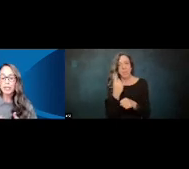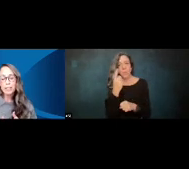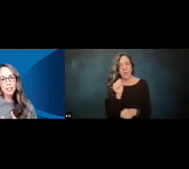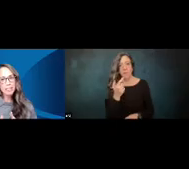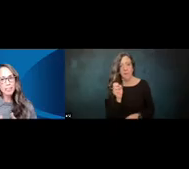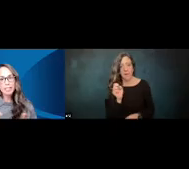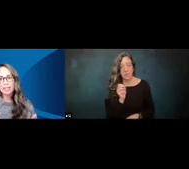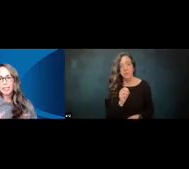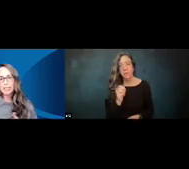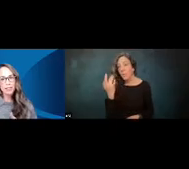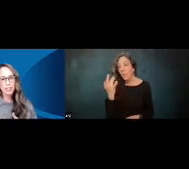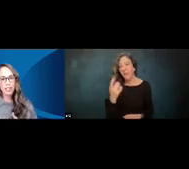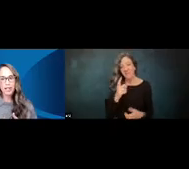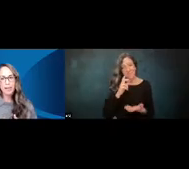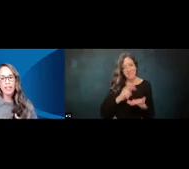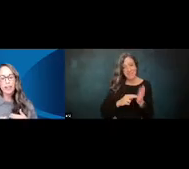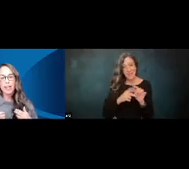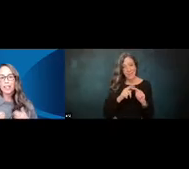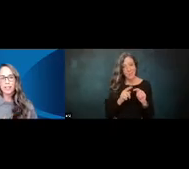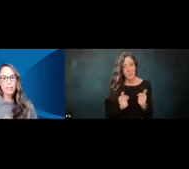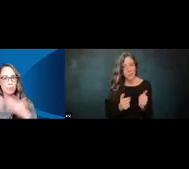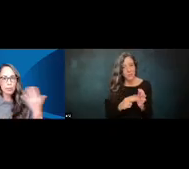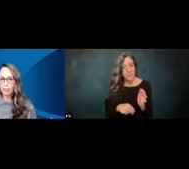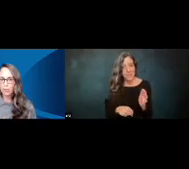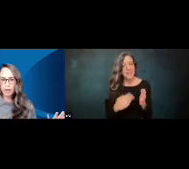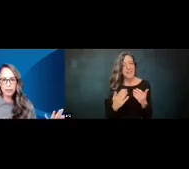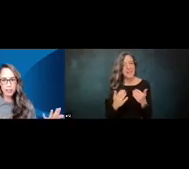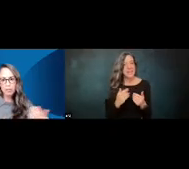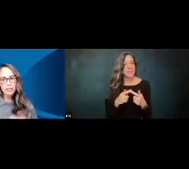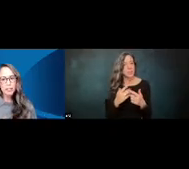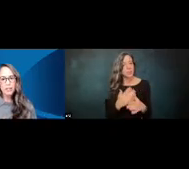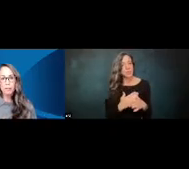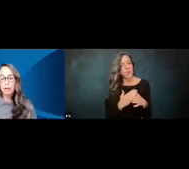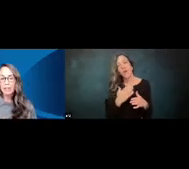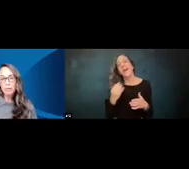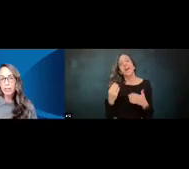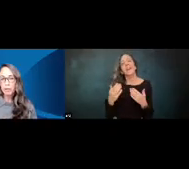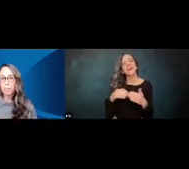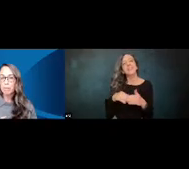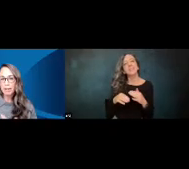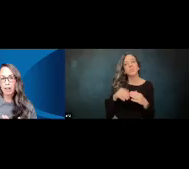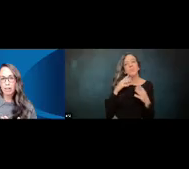be quick to read, easy to share, and accessible for a wide range of readers, many of which may